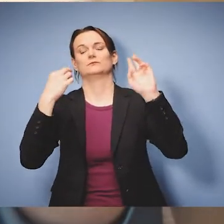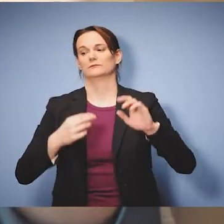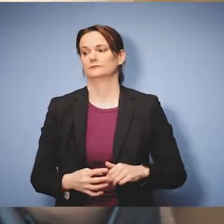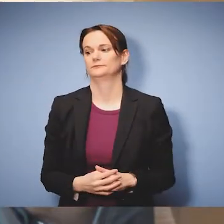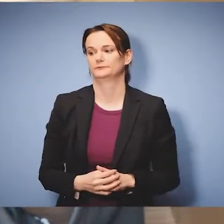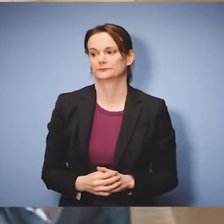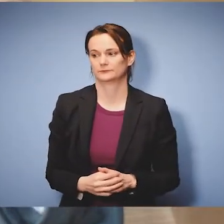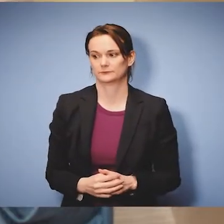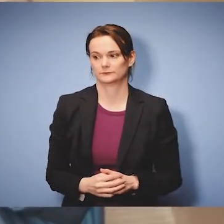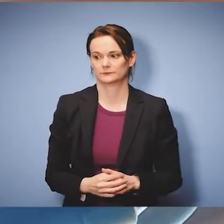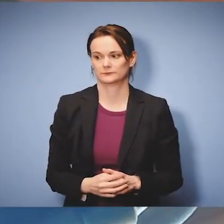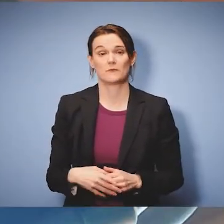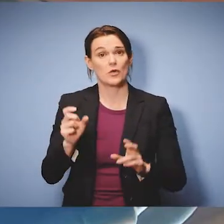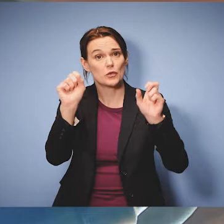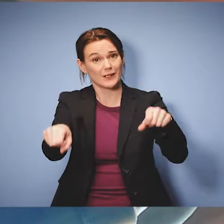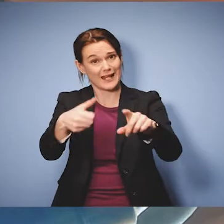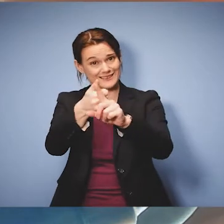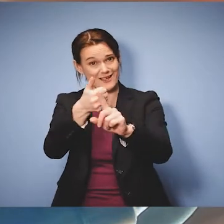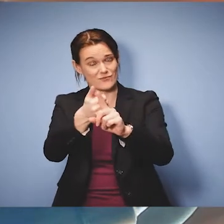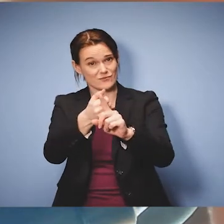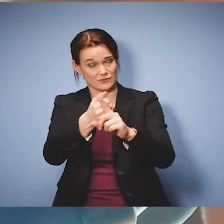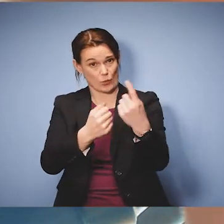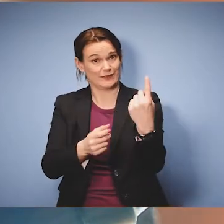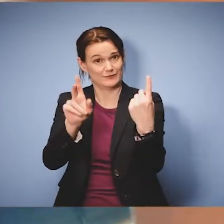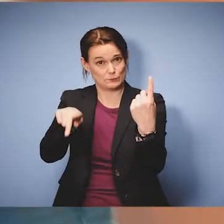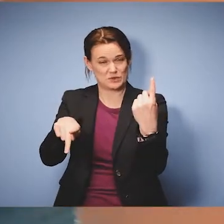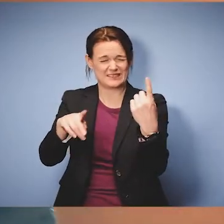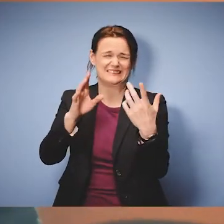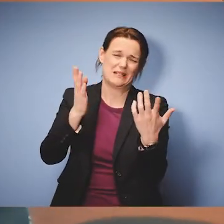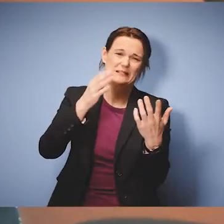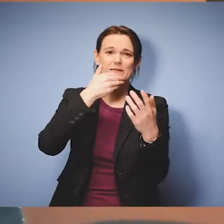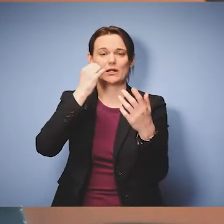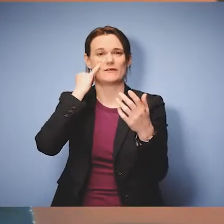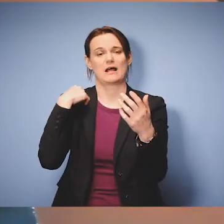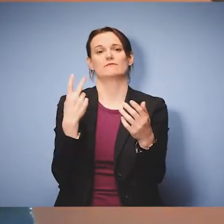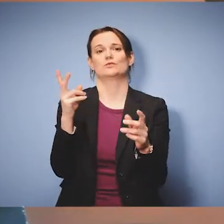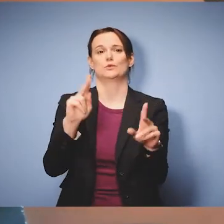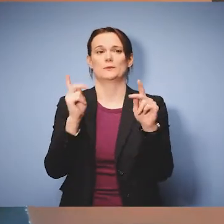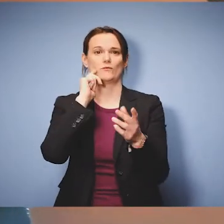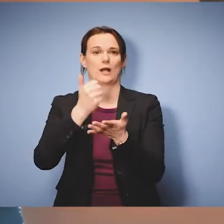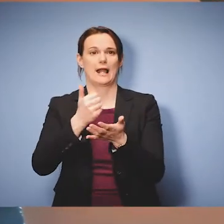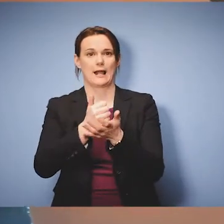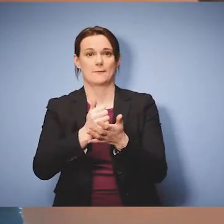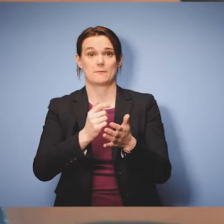Something like this can be done by yourself but it's always good to have someone up top to hold it nice and steady. Do you get it up there, Rhonda?